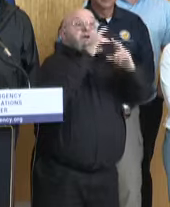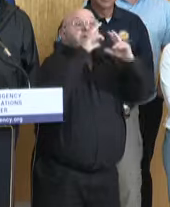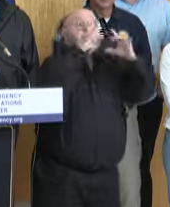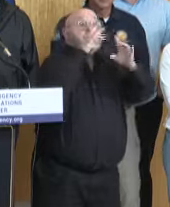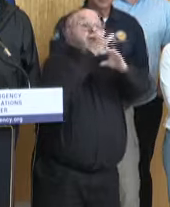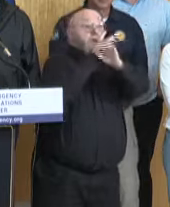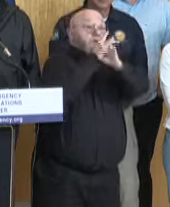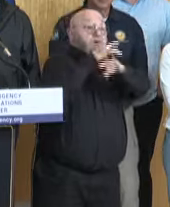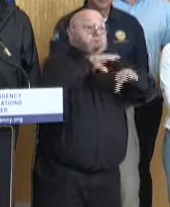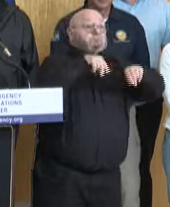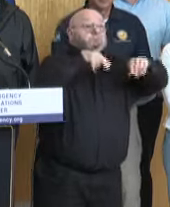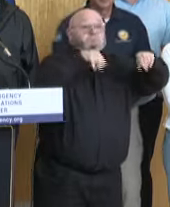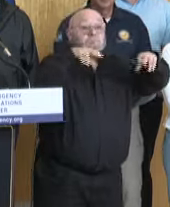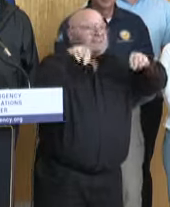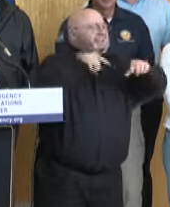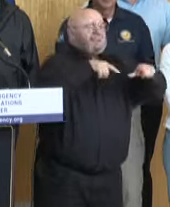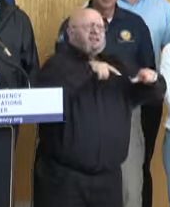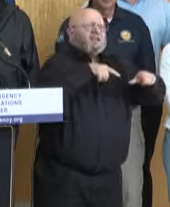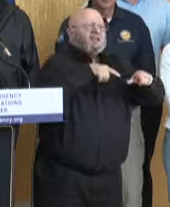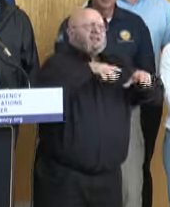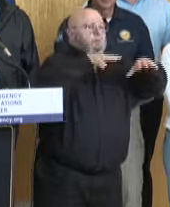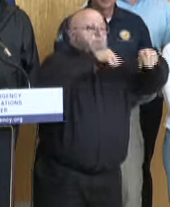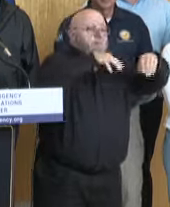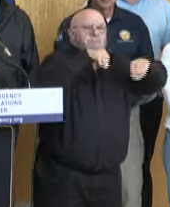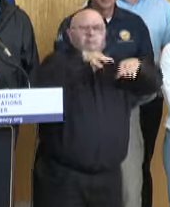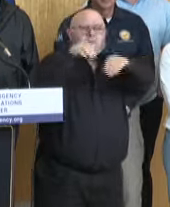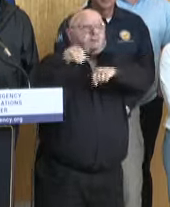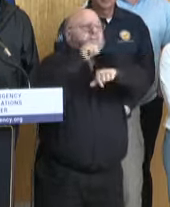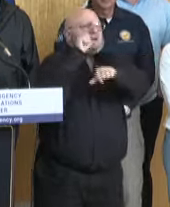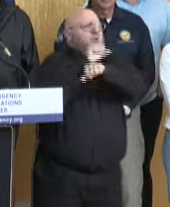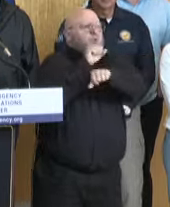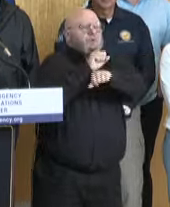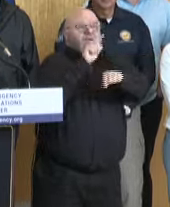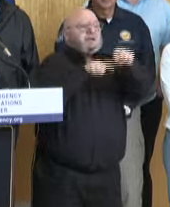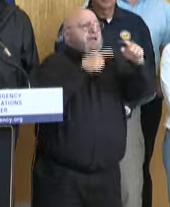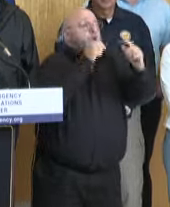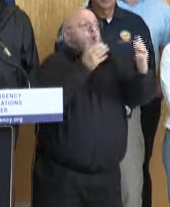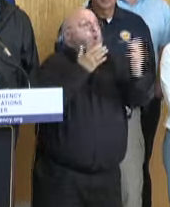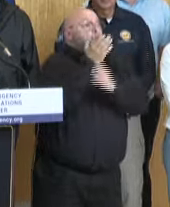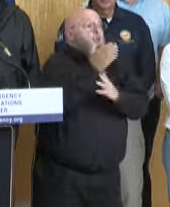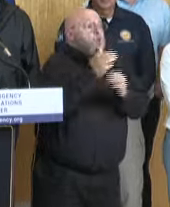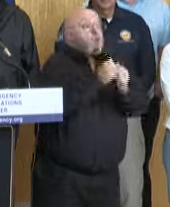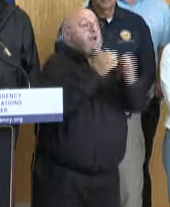TENEMOS PASO BAJO NIVEL. LA AVENIDA HOUSTON Y MEMORIAL